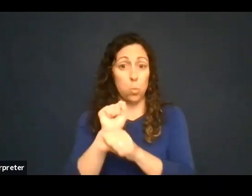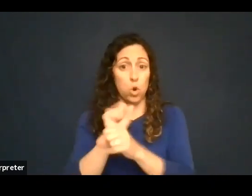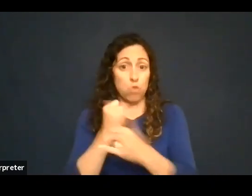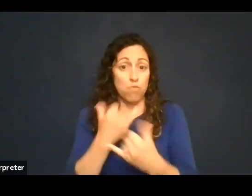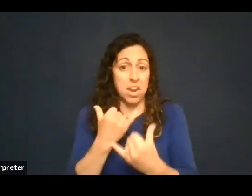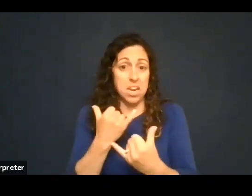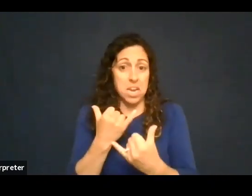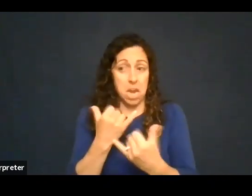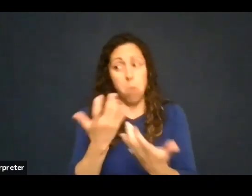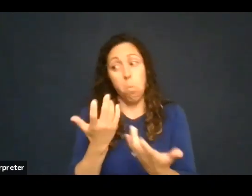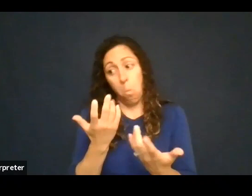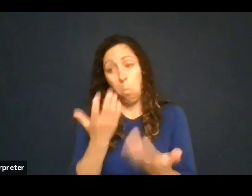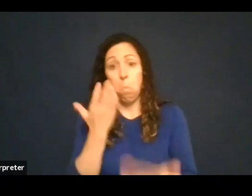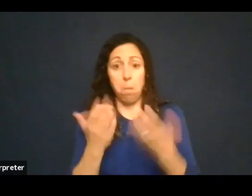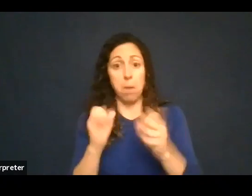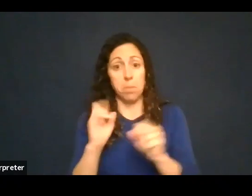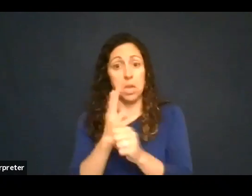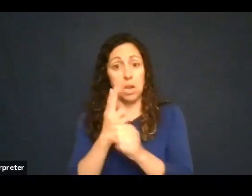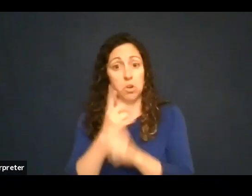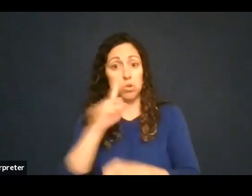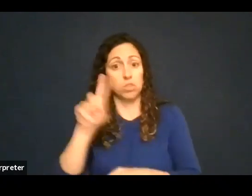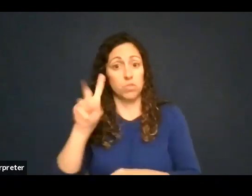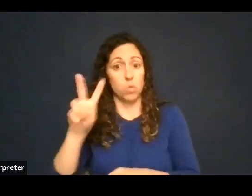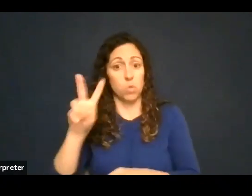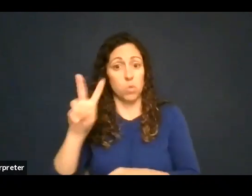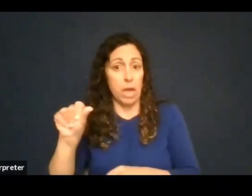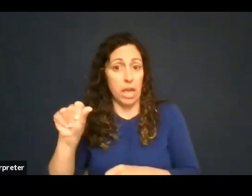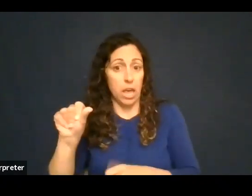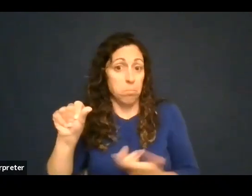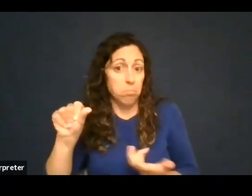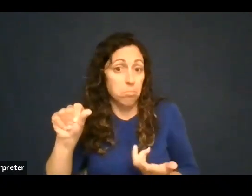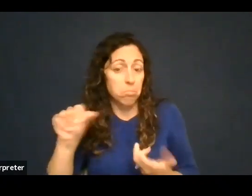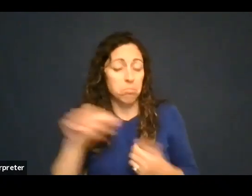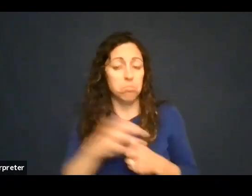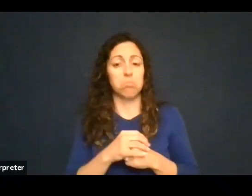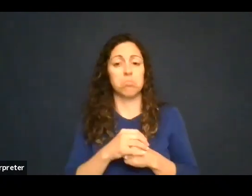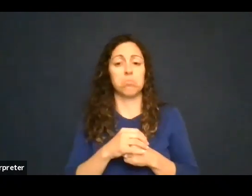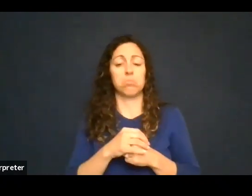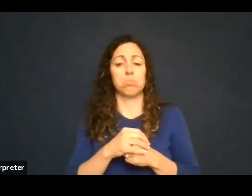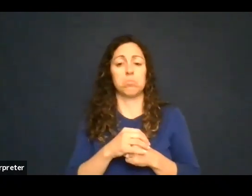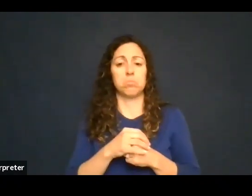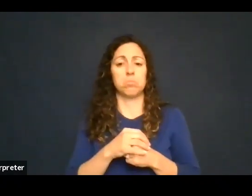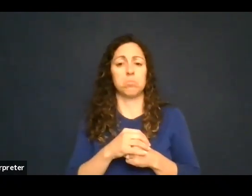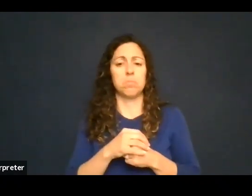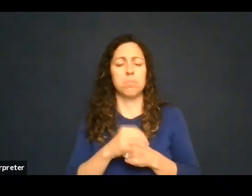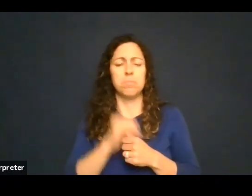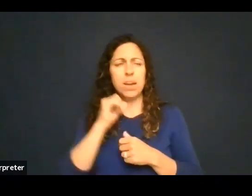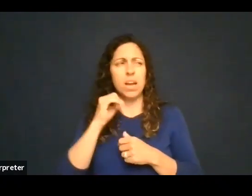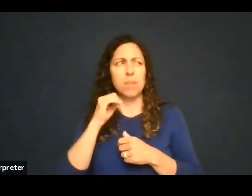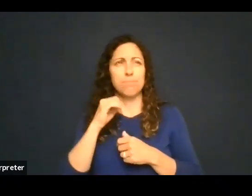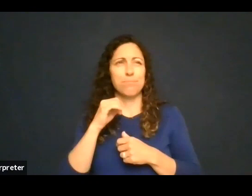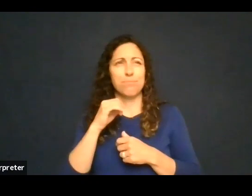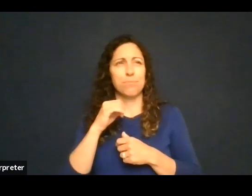I haven't heard it being targeted for USH2A, but there's also the mini gene approach